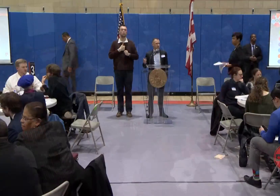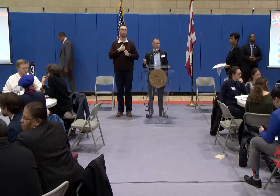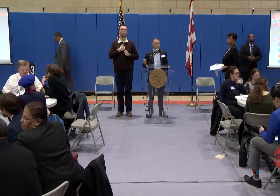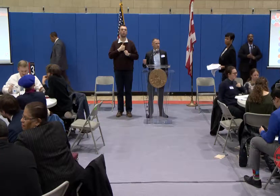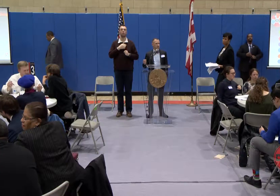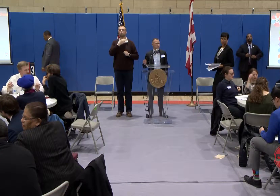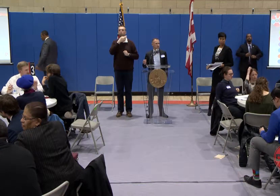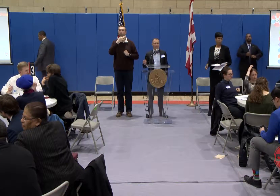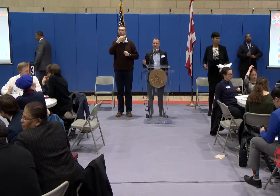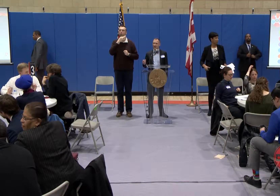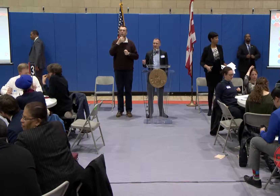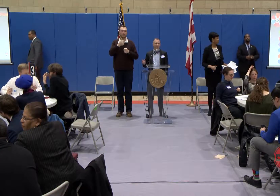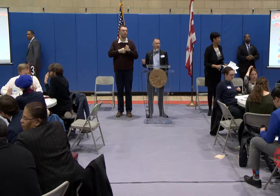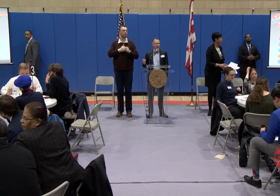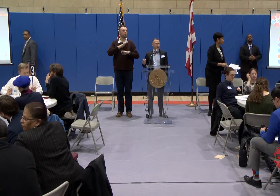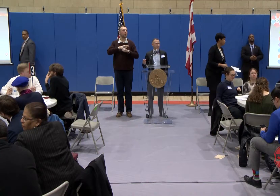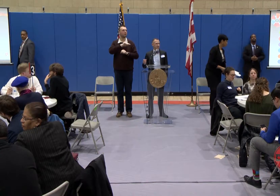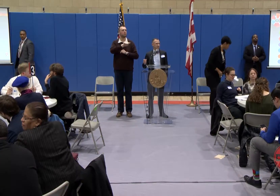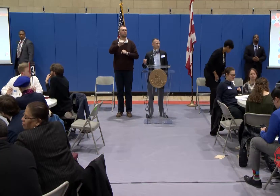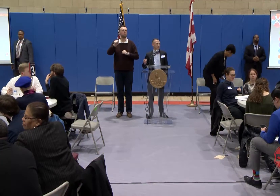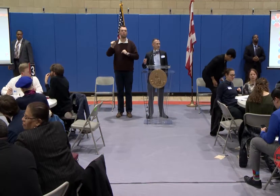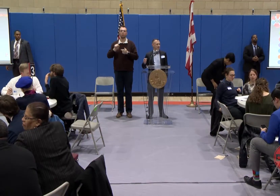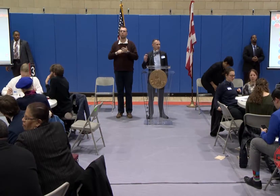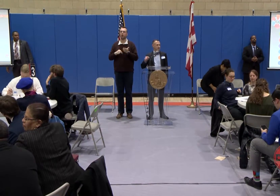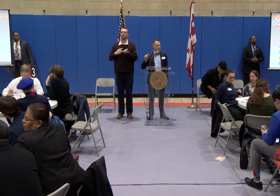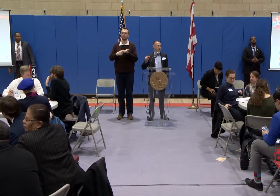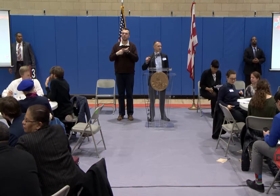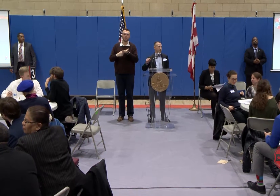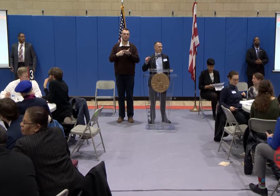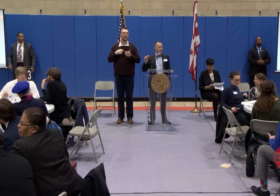DOWN. >> YOU'RE OVER BY A LOT. WE'RE GOING TO TRY TO WRAP THIS UP AND WE WANT TO HEAR WHAT THE TABLES HAD TO SAY AND I THINK THAT THE LOUDEST TABLE